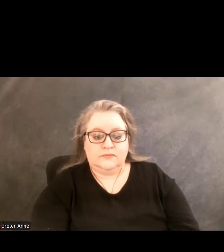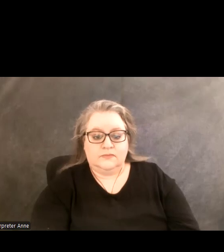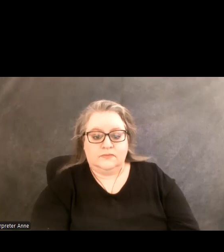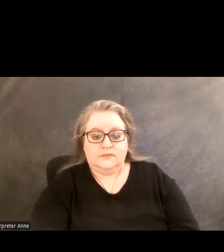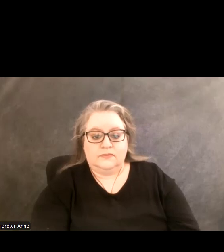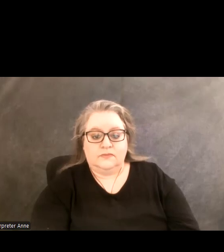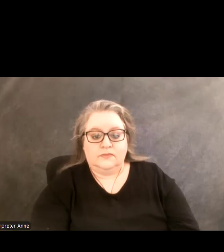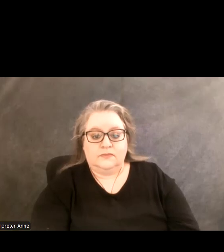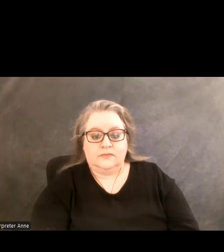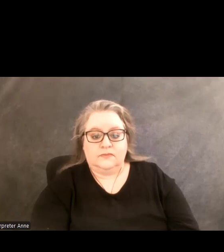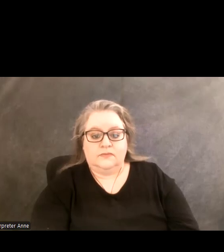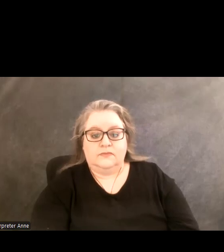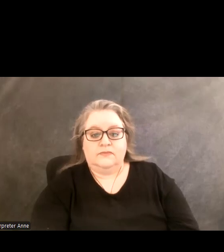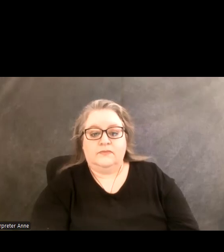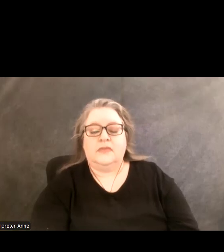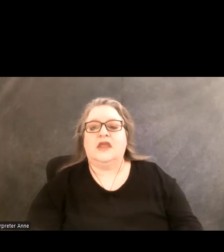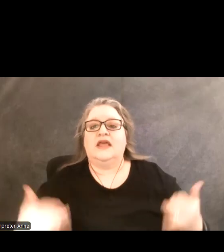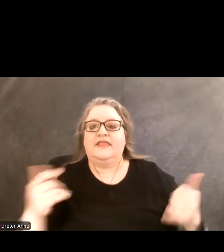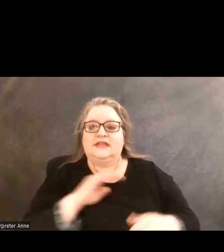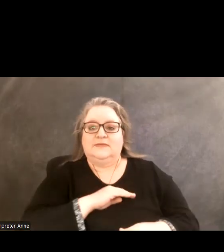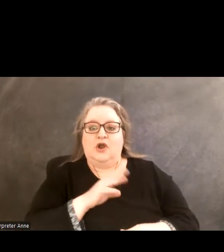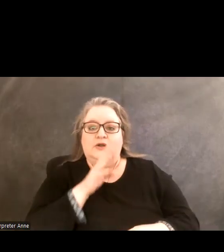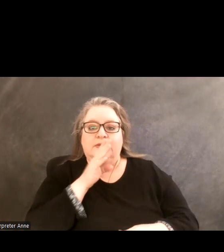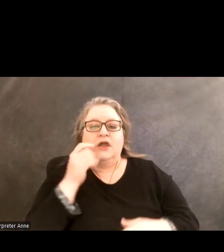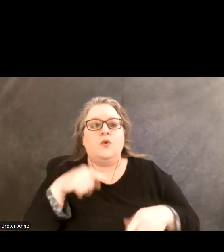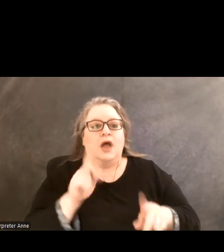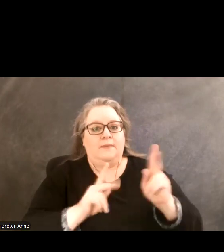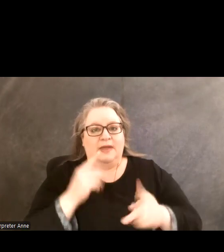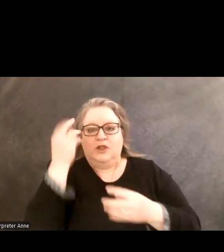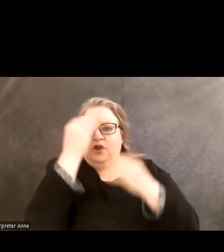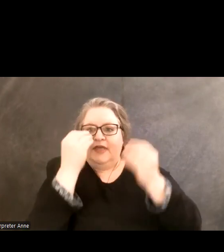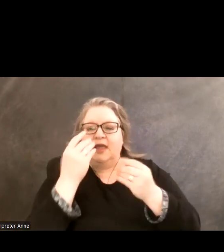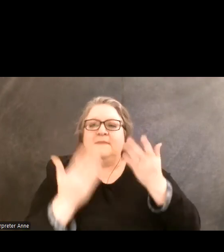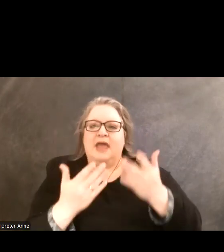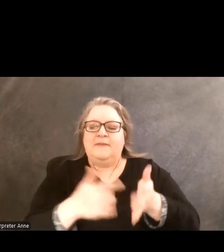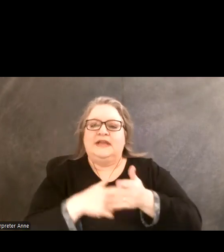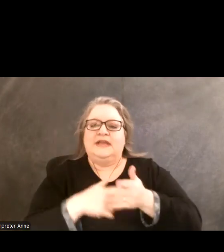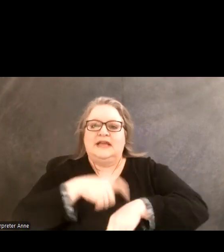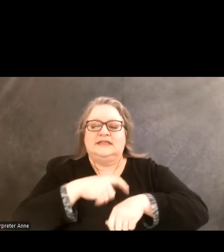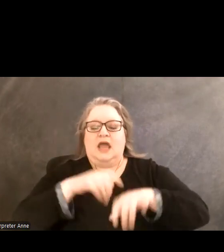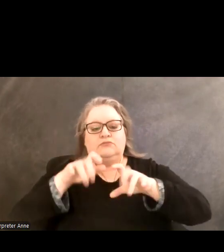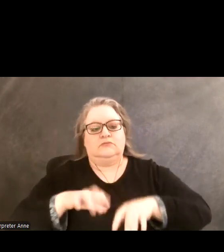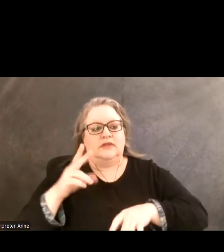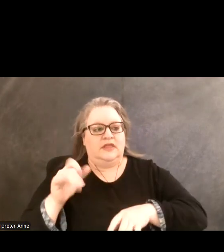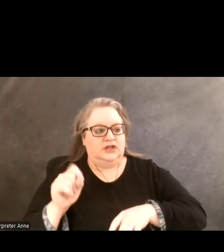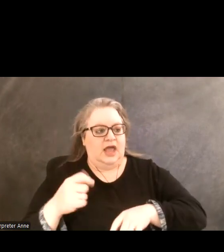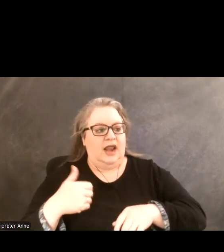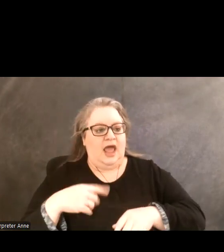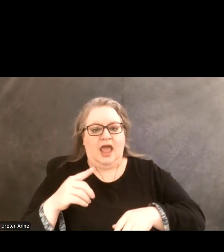Margaret speaking. While people are thinking, maybe it takes some time to put in the chat, I have % so many examples from